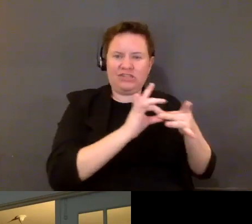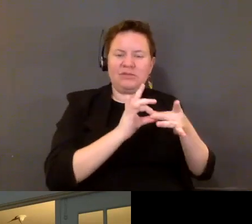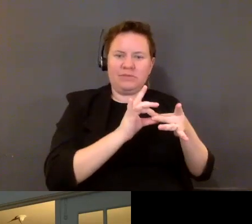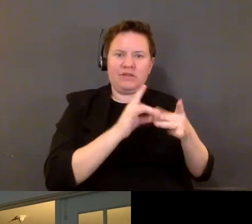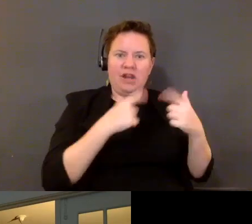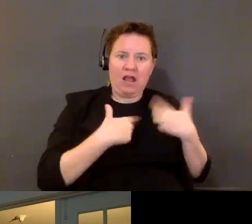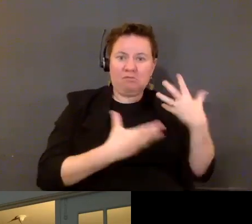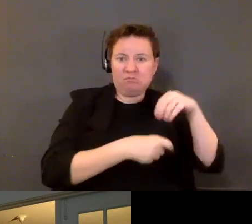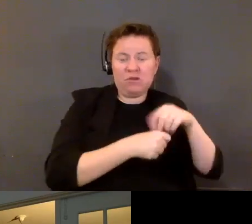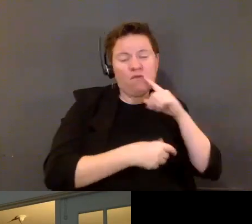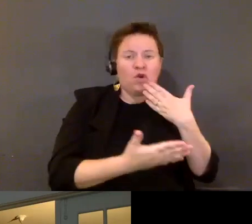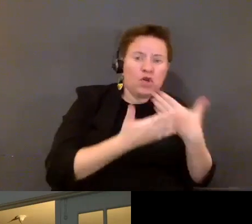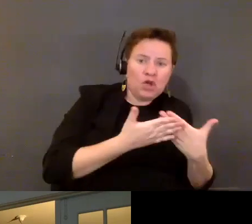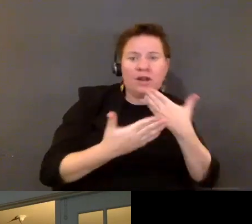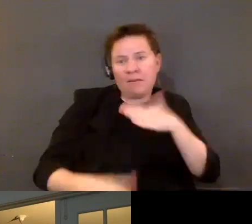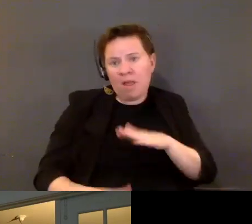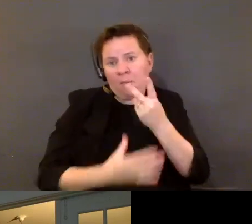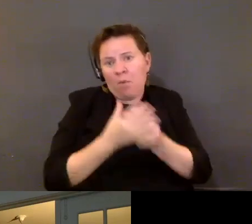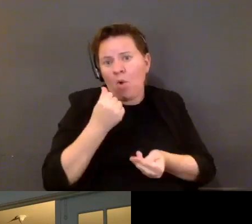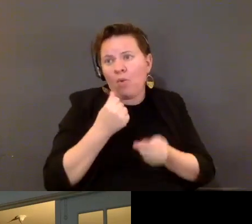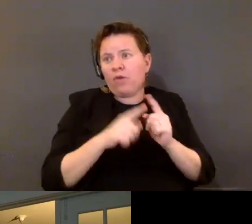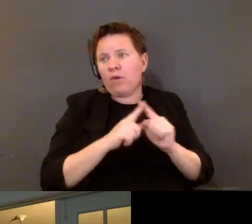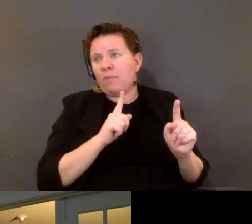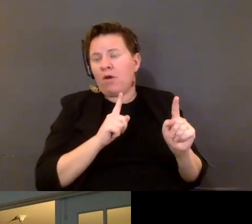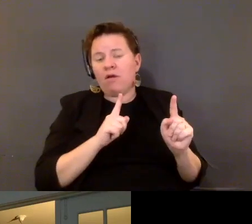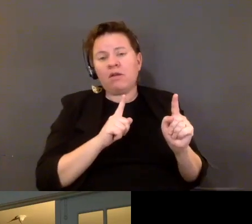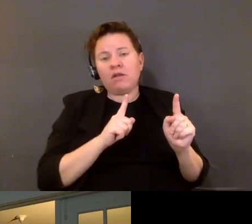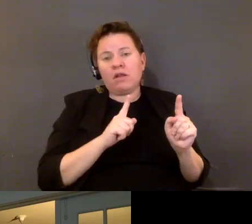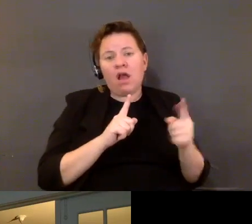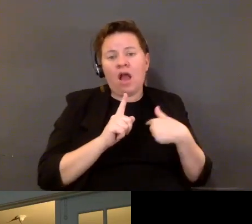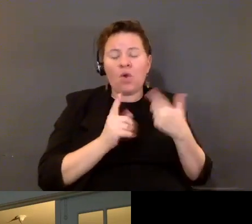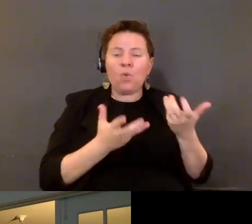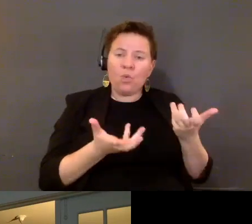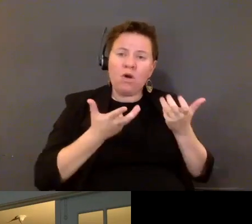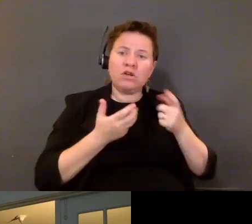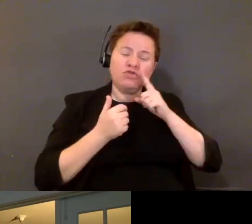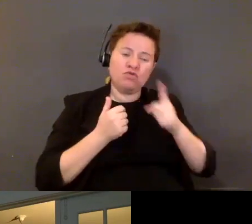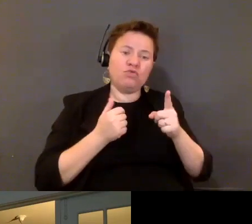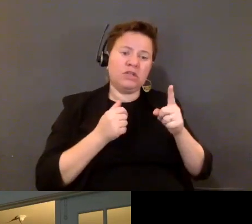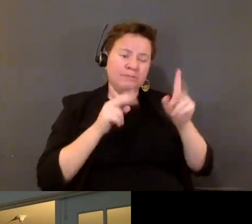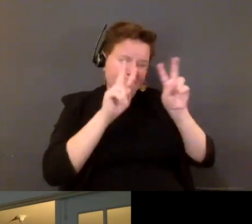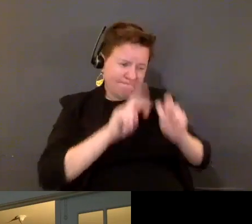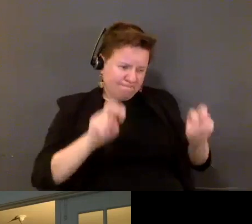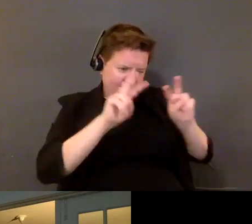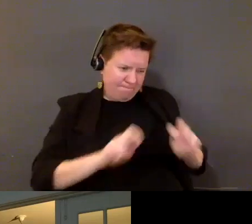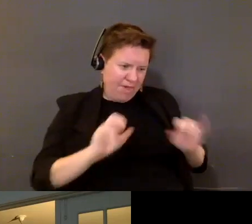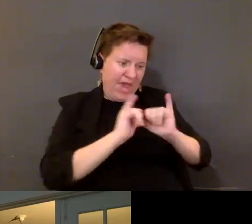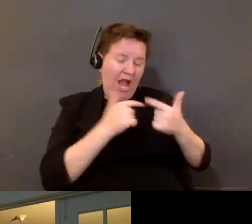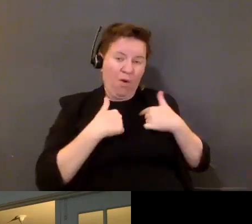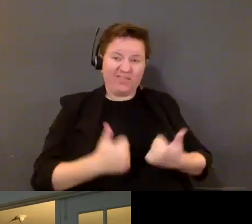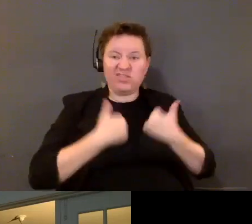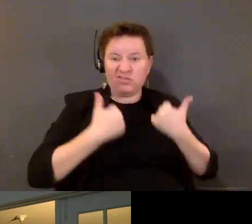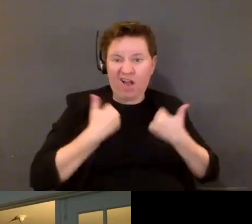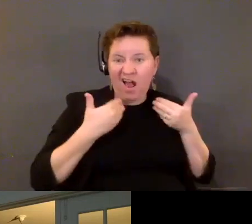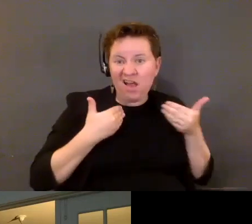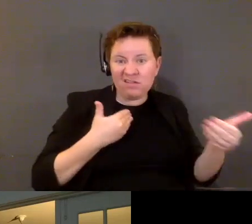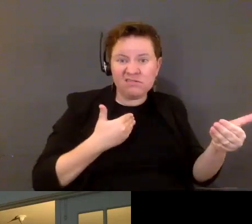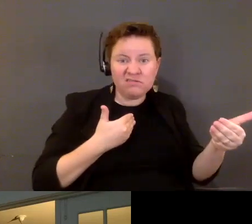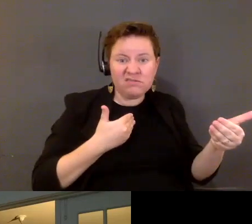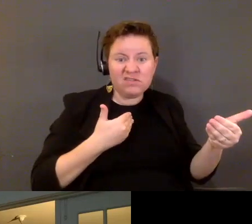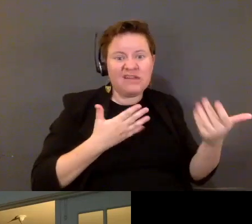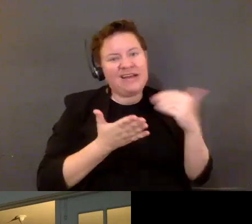for good and for bad but that i wanted to really look at how i had survived um again not medically